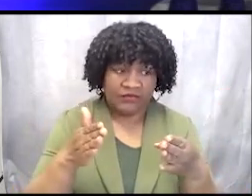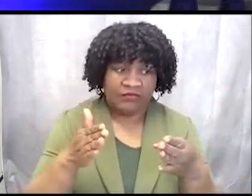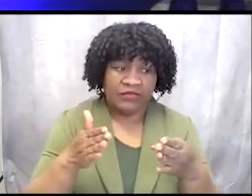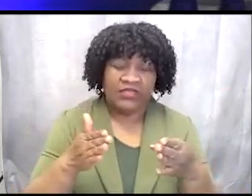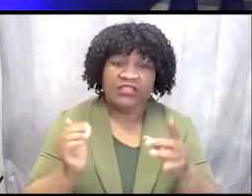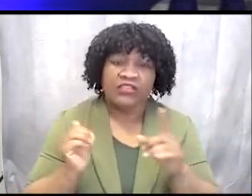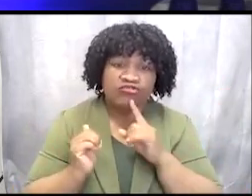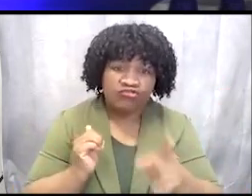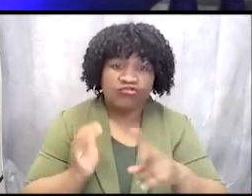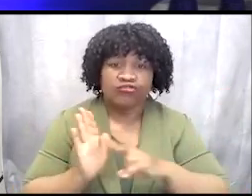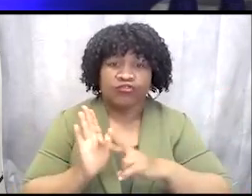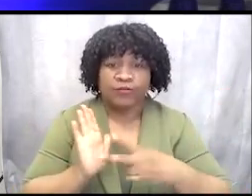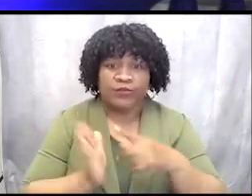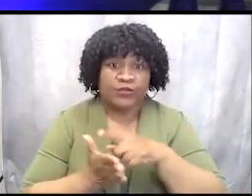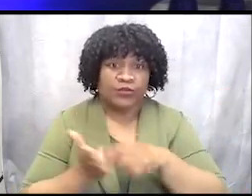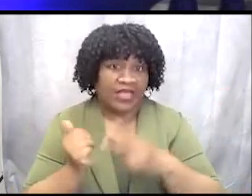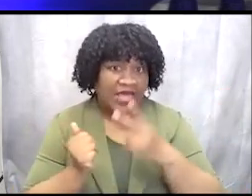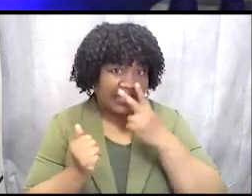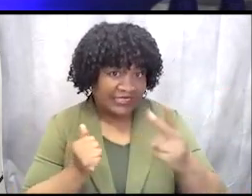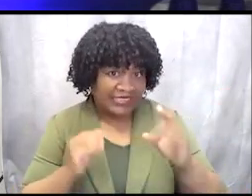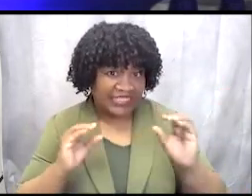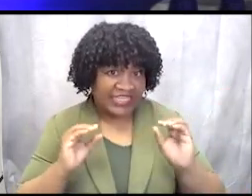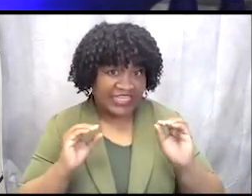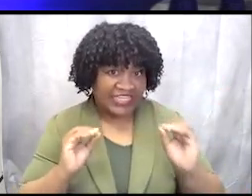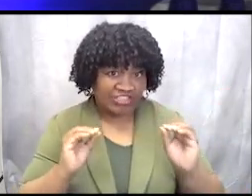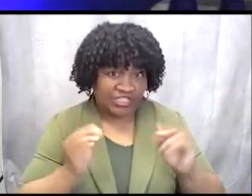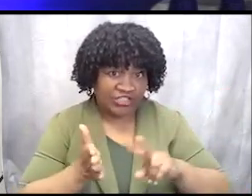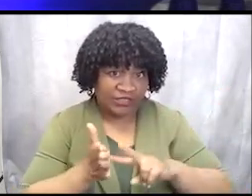the true purpose of what I see education being about,